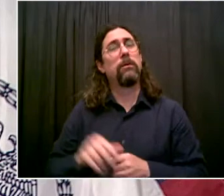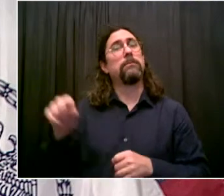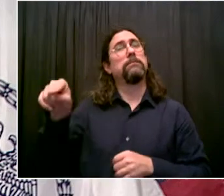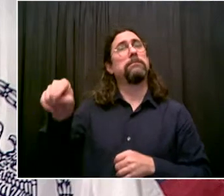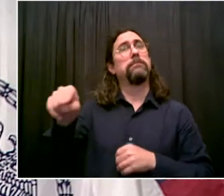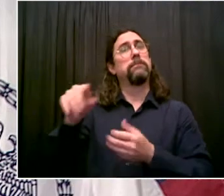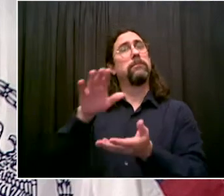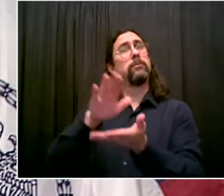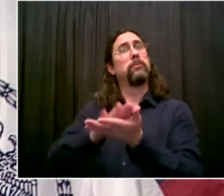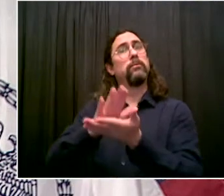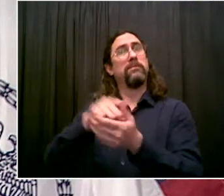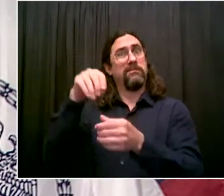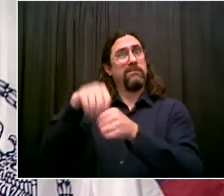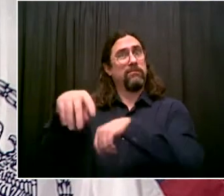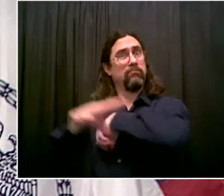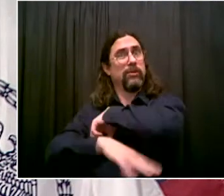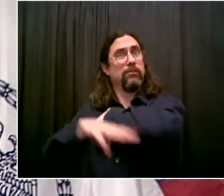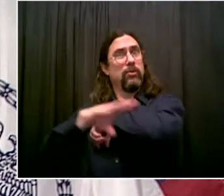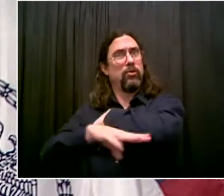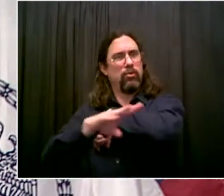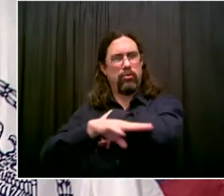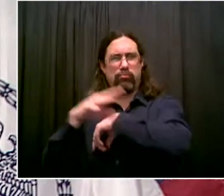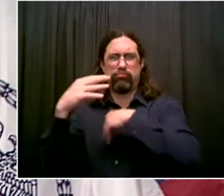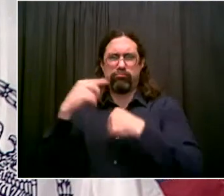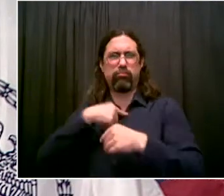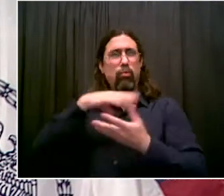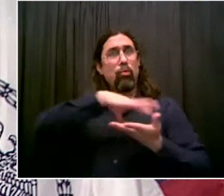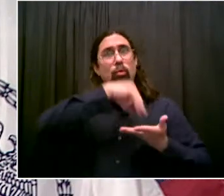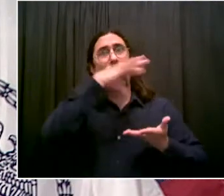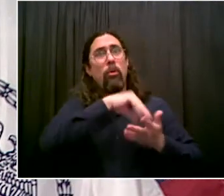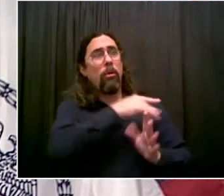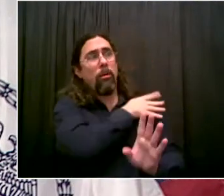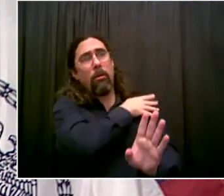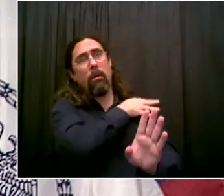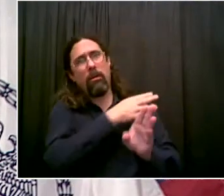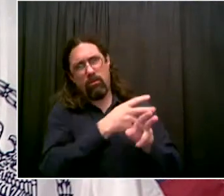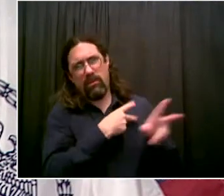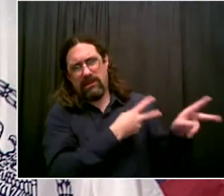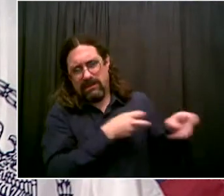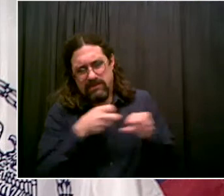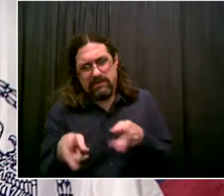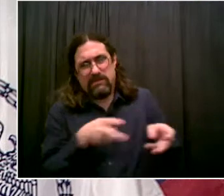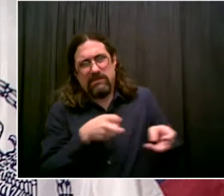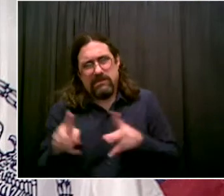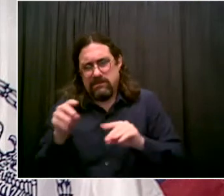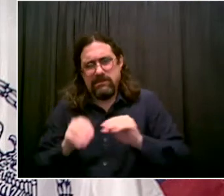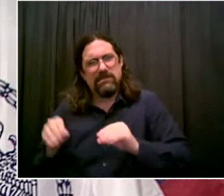GOING TO GO. I THINK THE CHANGES ARE CLEARER AND CLEARER. SEPTEMBER IS WAY OFF AND WE HAVE PLENTY OF TIME TO CONSOLIDATE